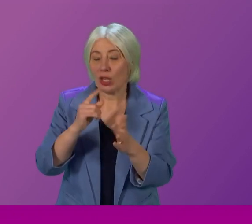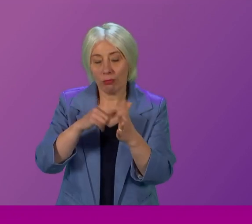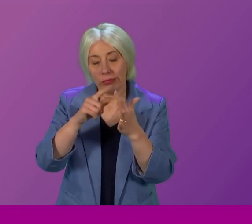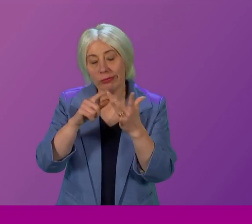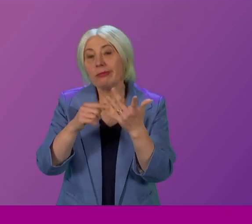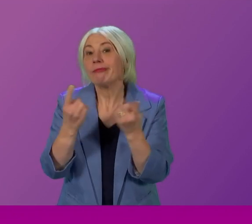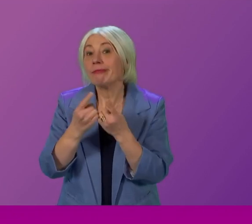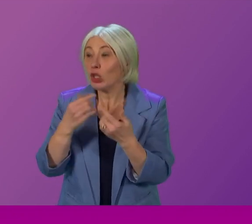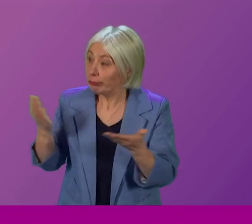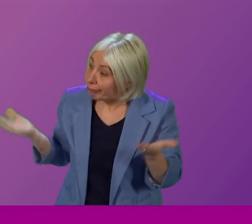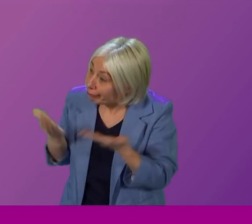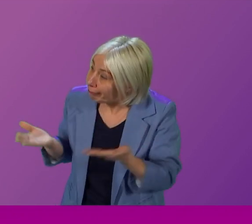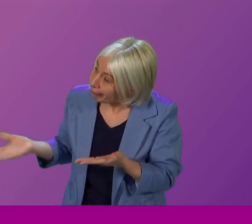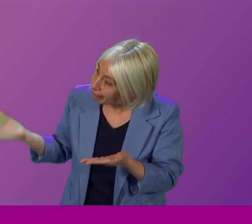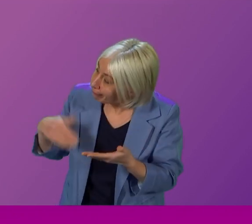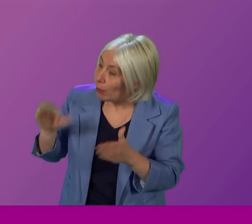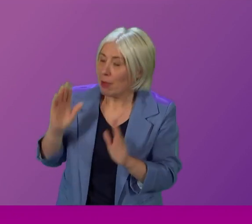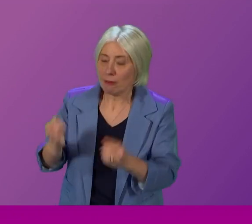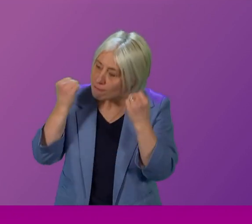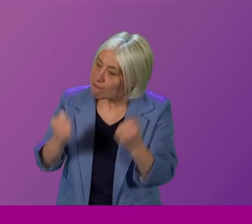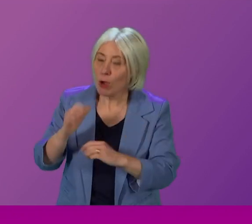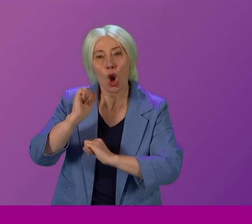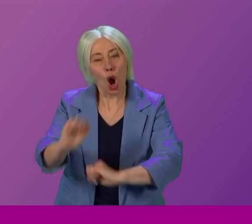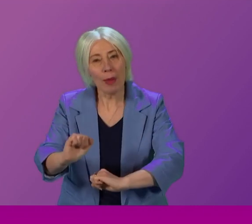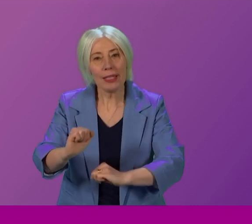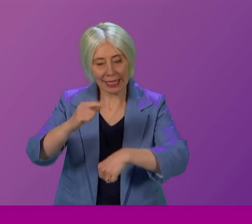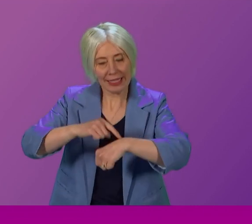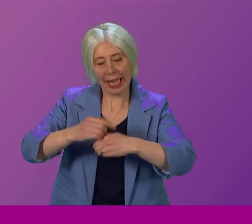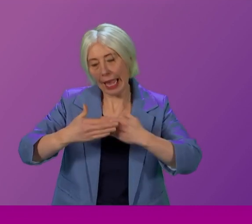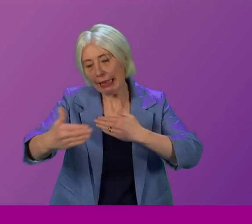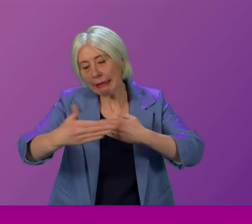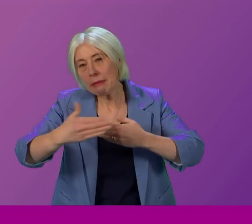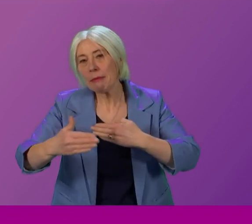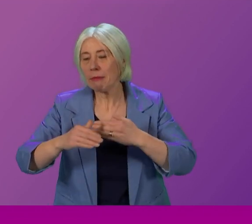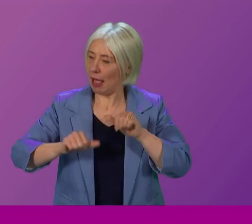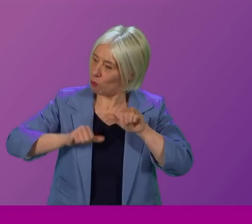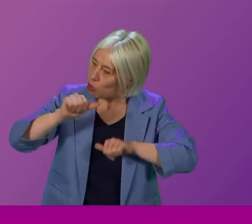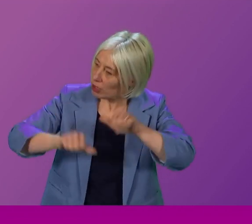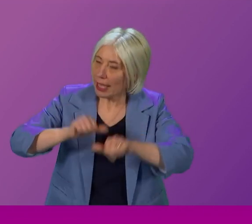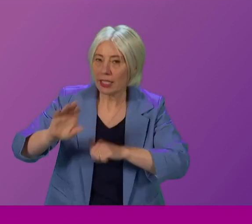to urge it to commit to a concrete timeline and processes to ensure that that is the case.